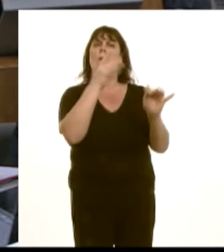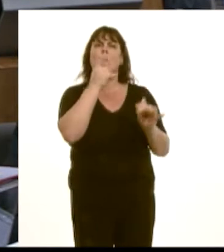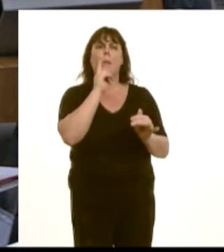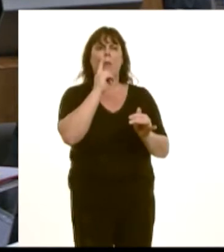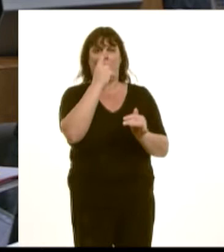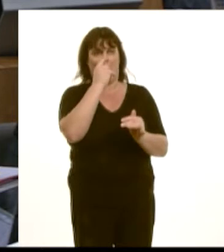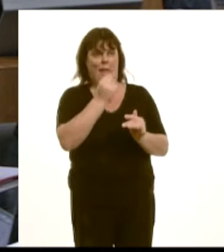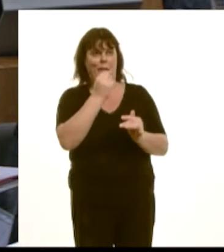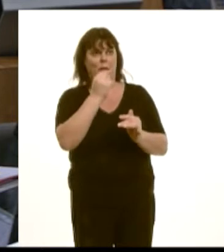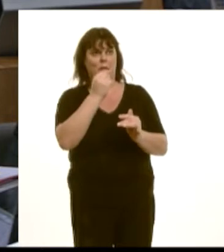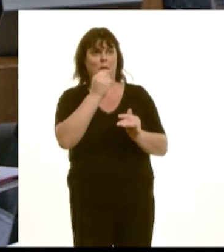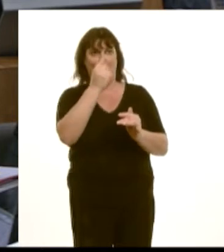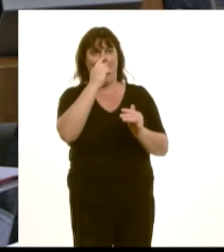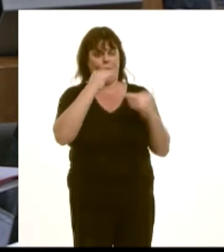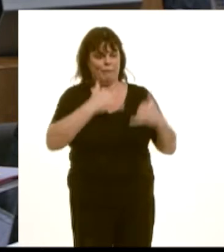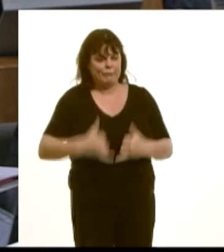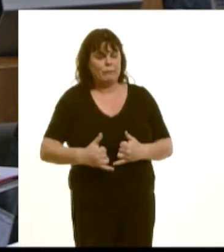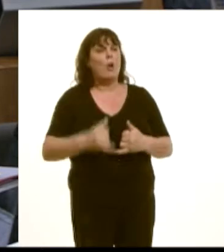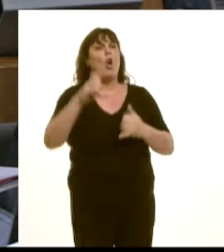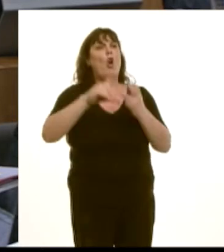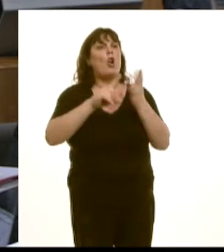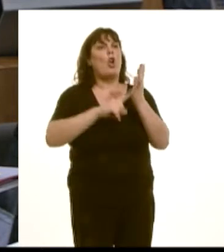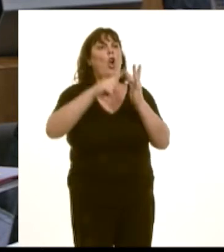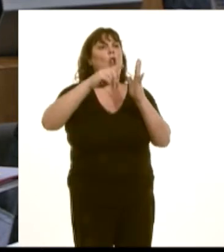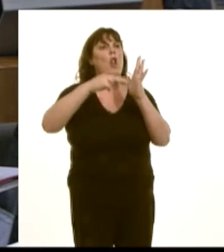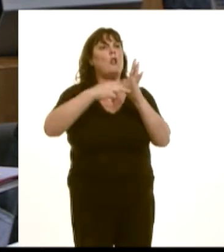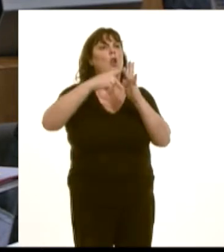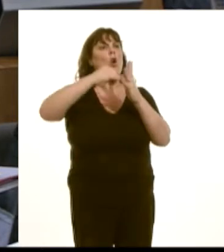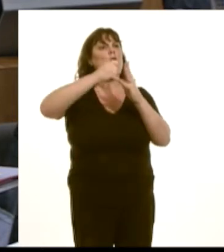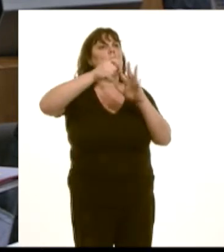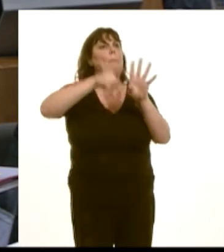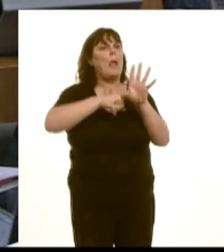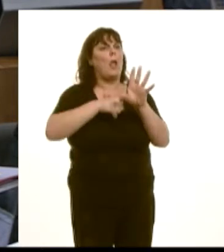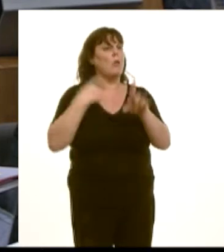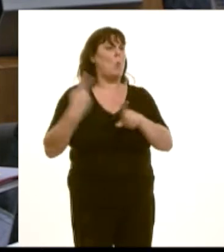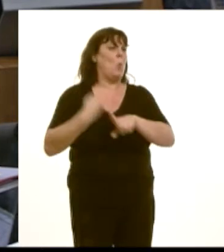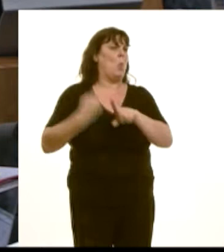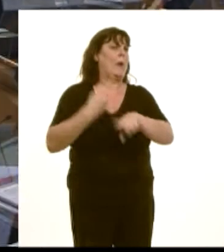given a colonoscopy within a shorter period. May I ask the Minister, therefore, to write